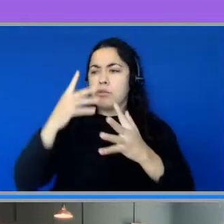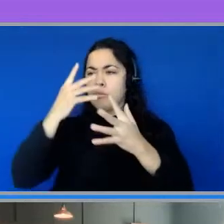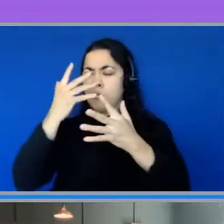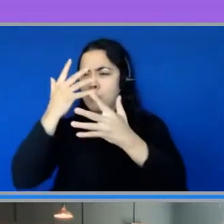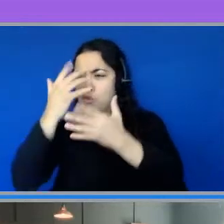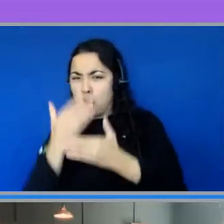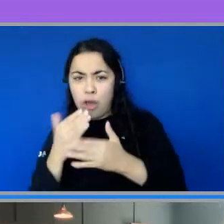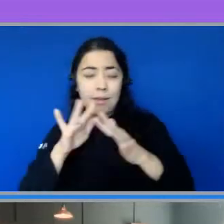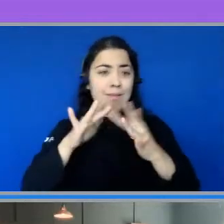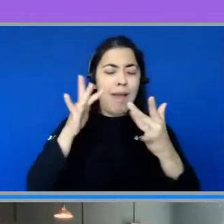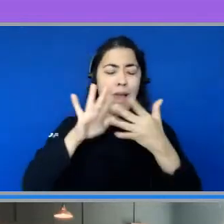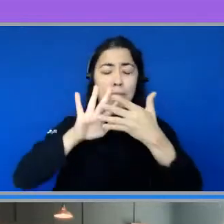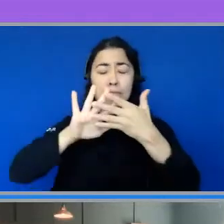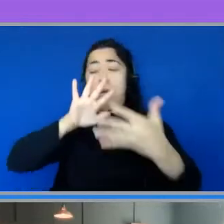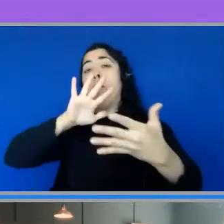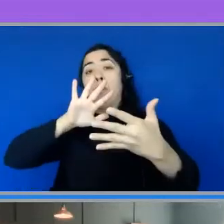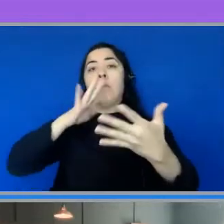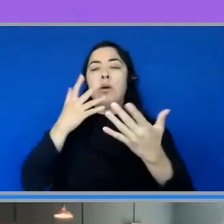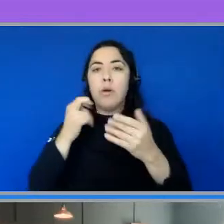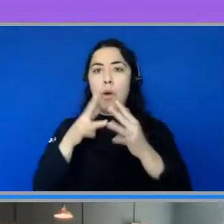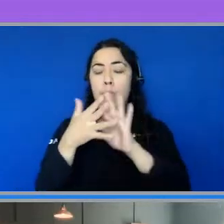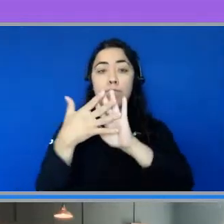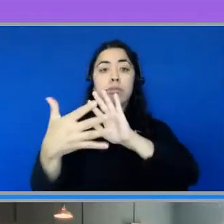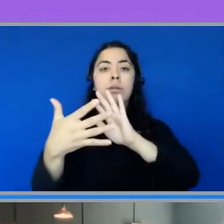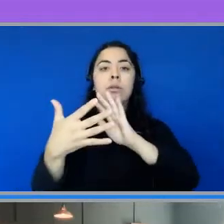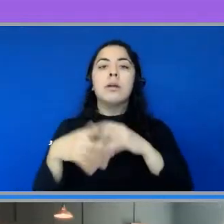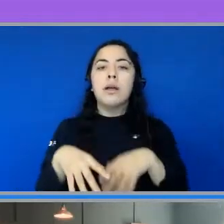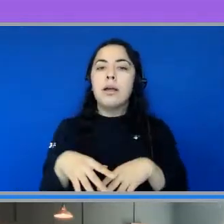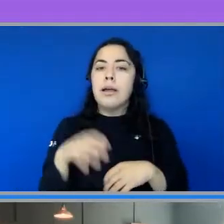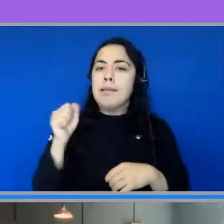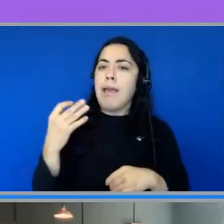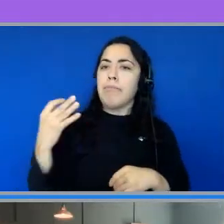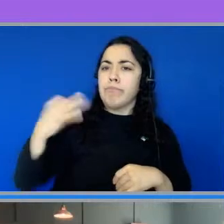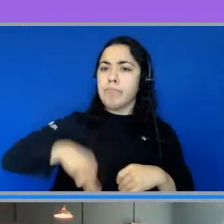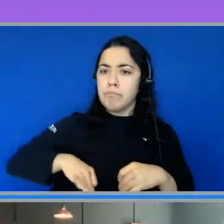another. I mean it, and I would recommend you could leverage a visualization, but you could talk through it a little bit